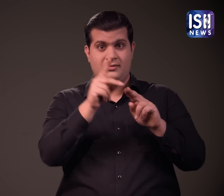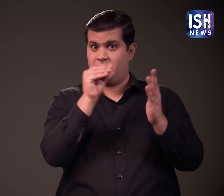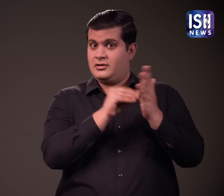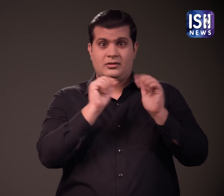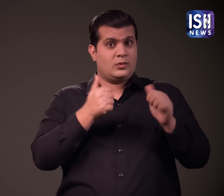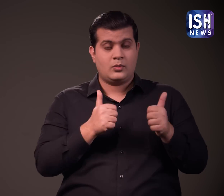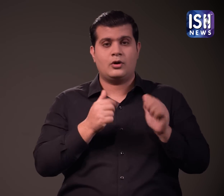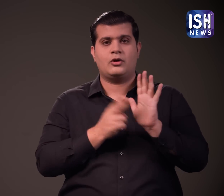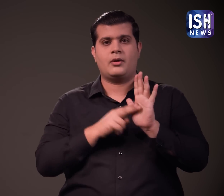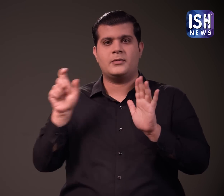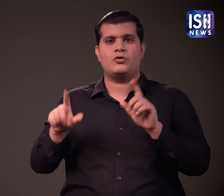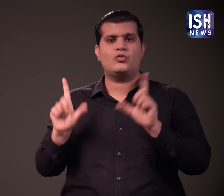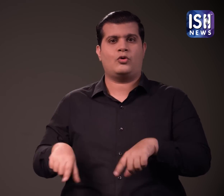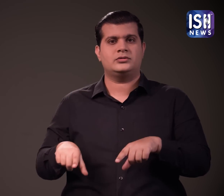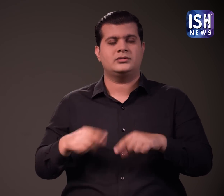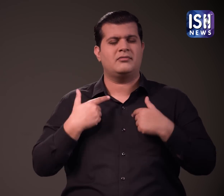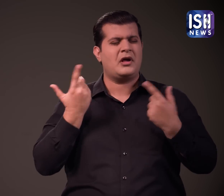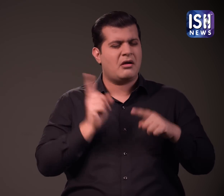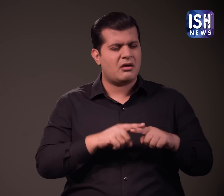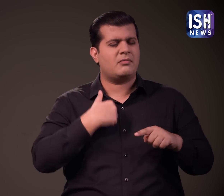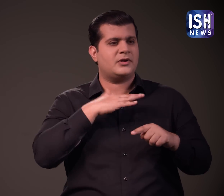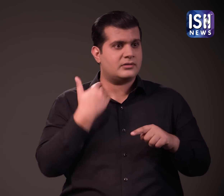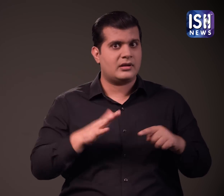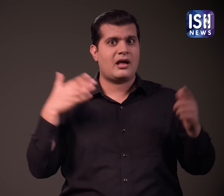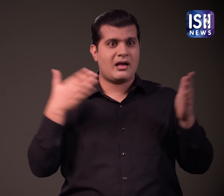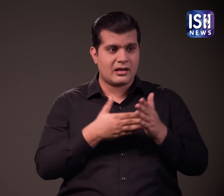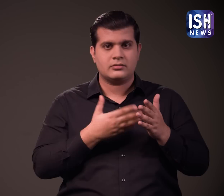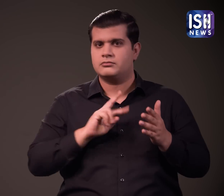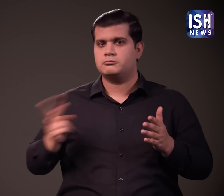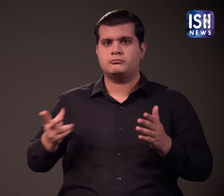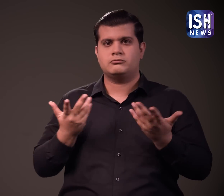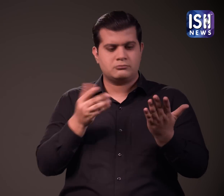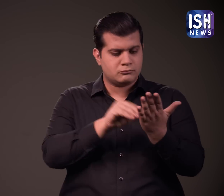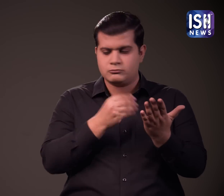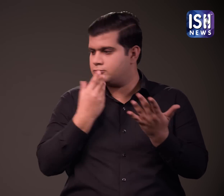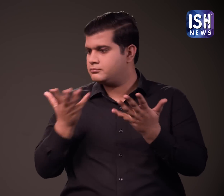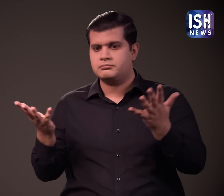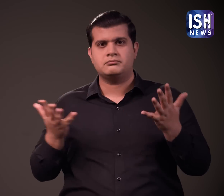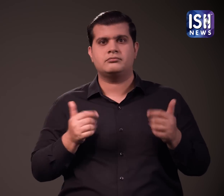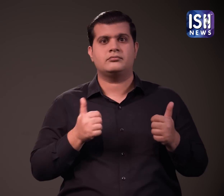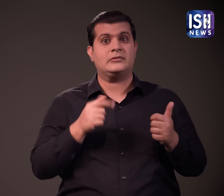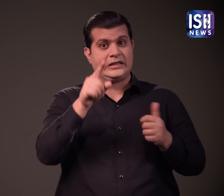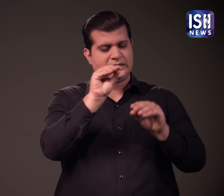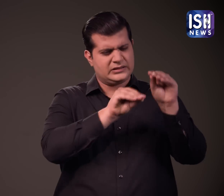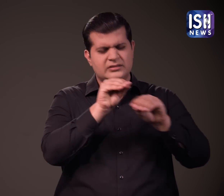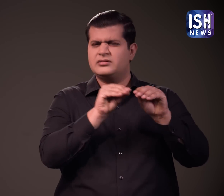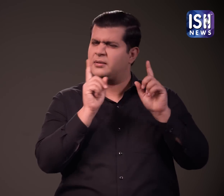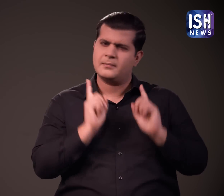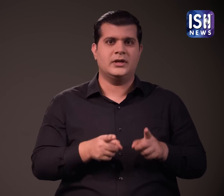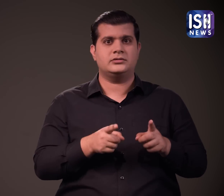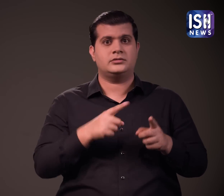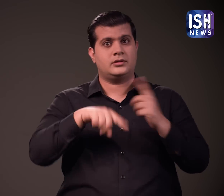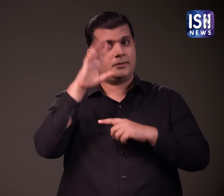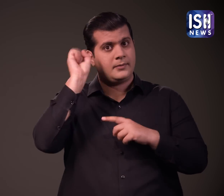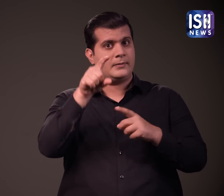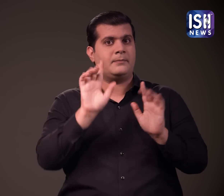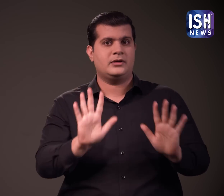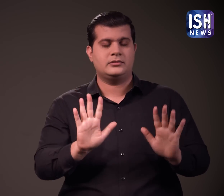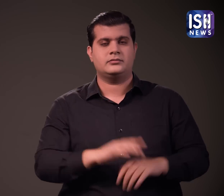If you do not fill up the details then if anything happens, your nominee will not be able to claim the insurance. So this is must.